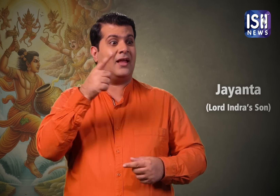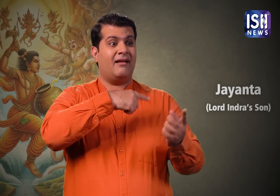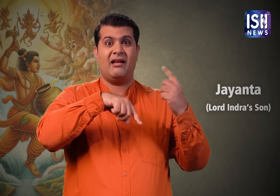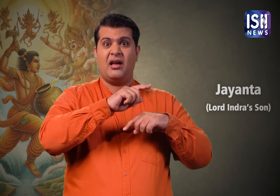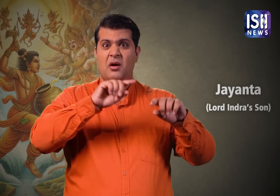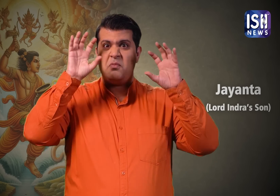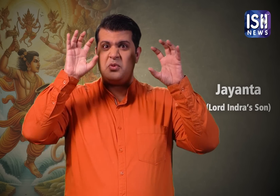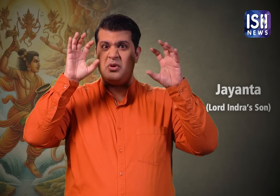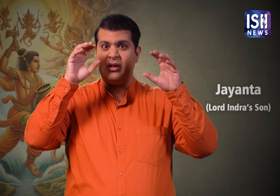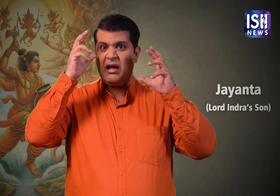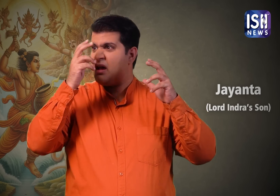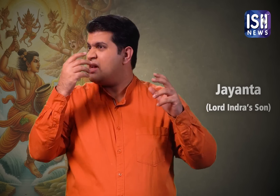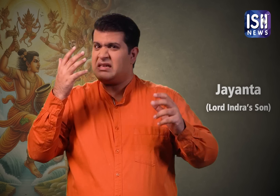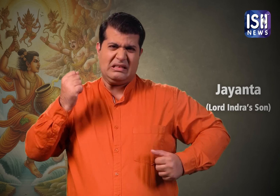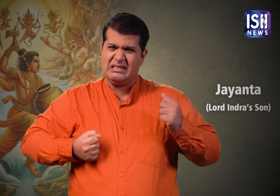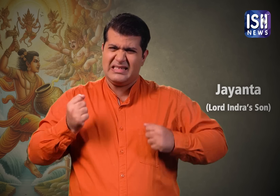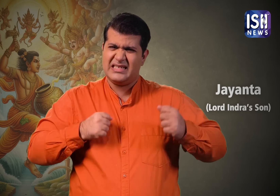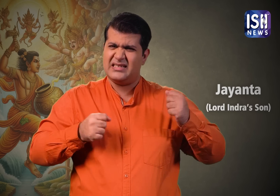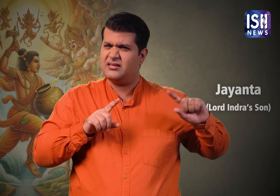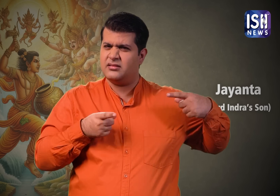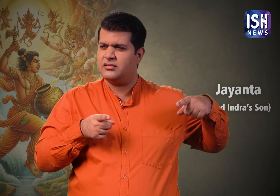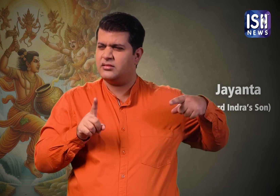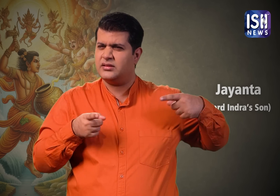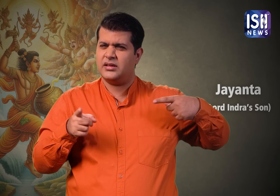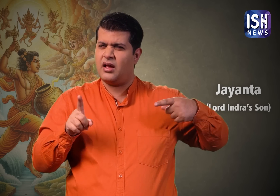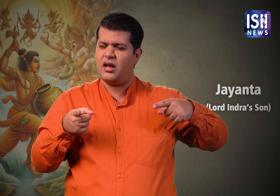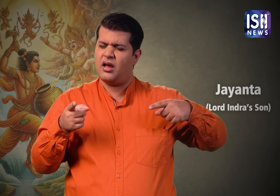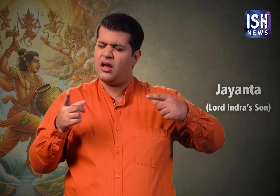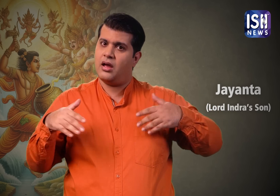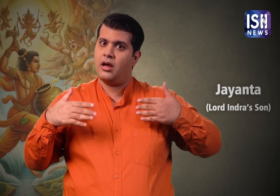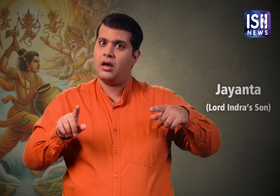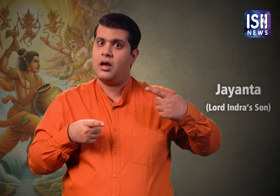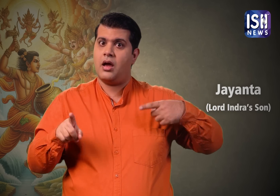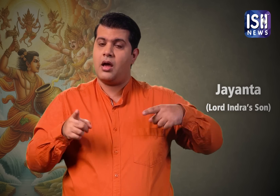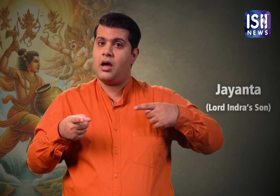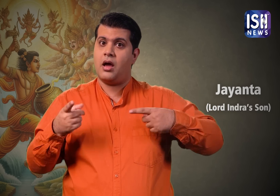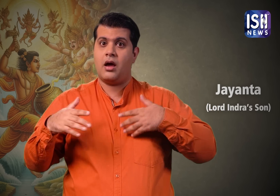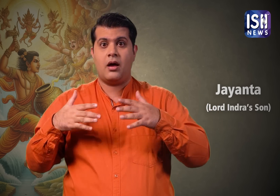The Asuras got furious and ran after Jayanta to catch him.